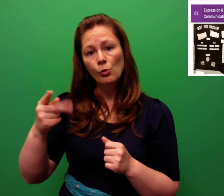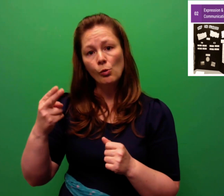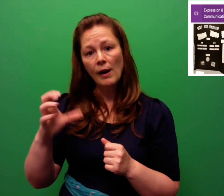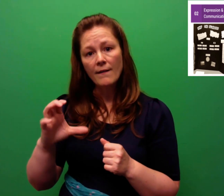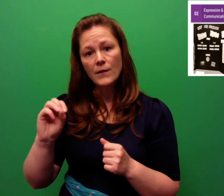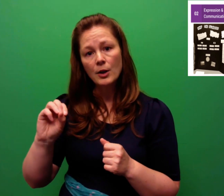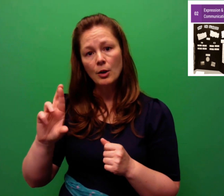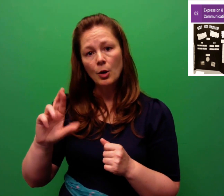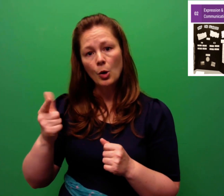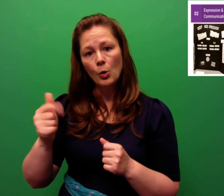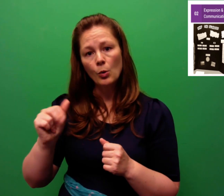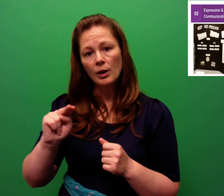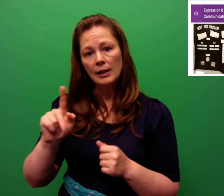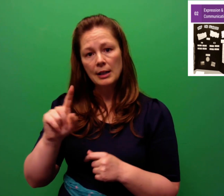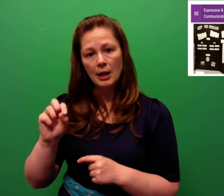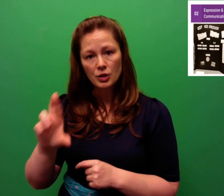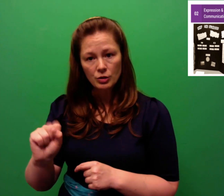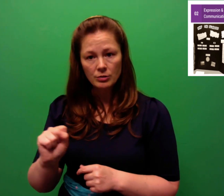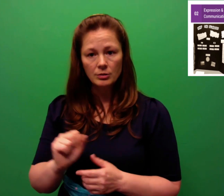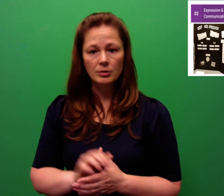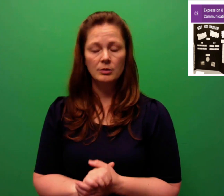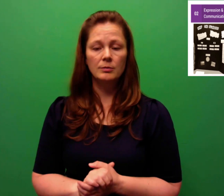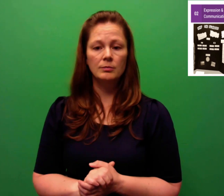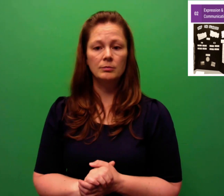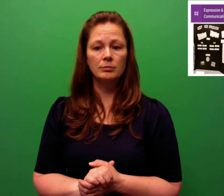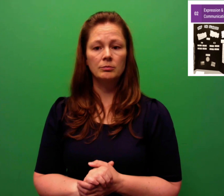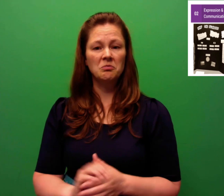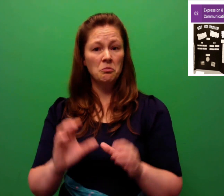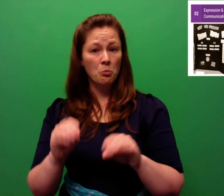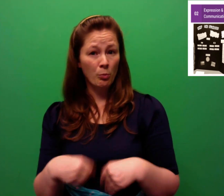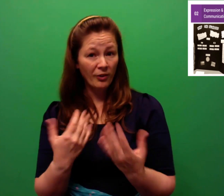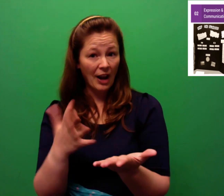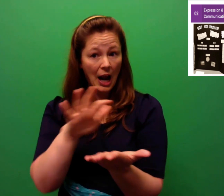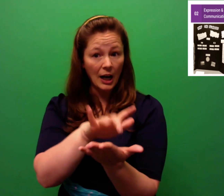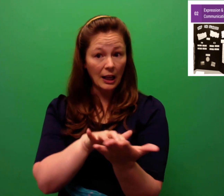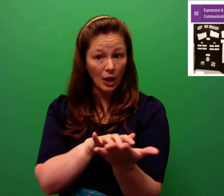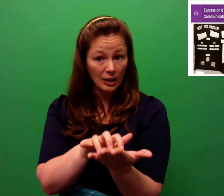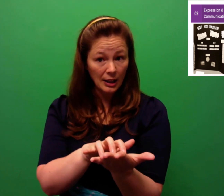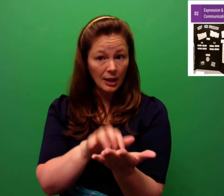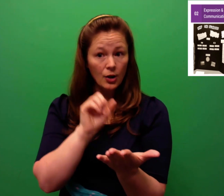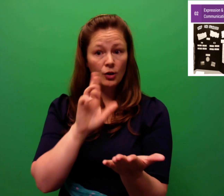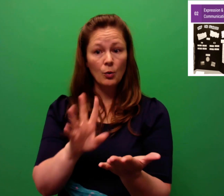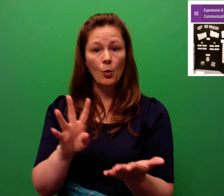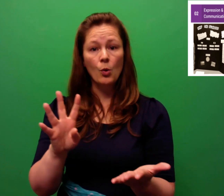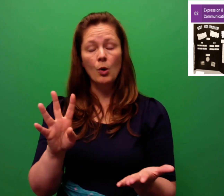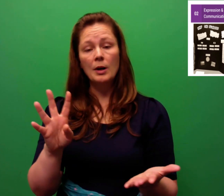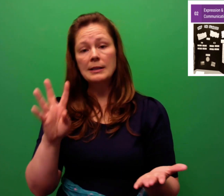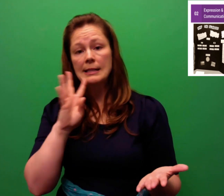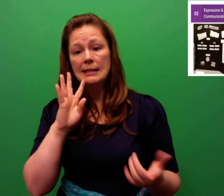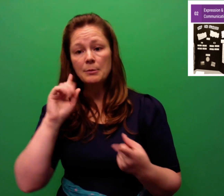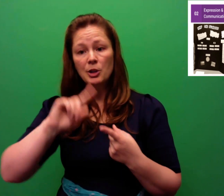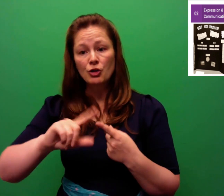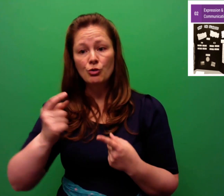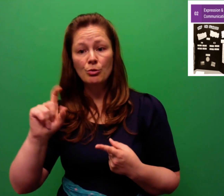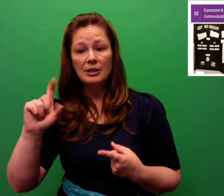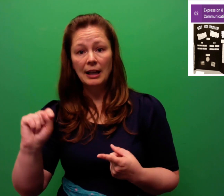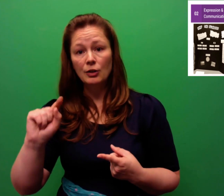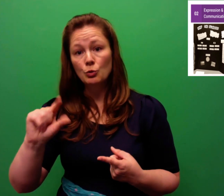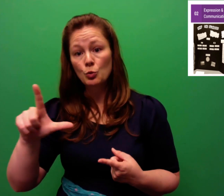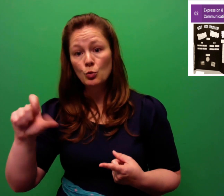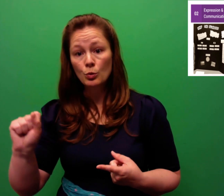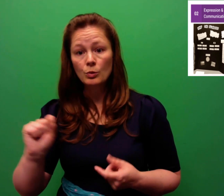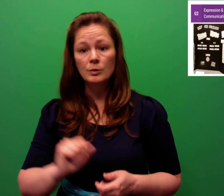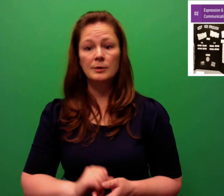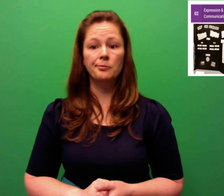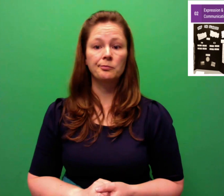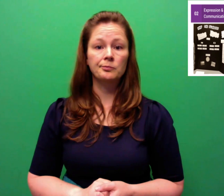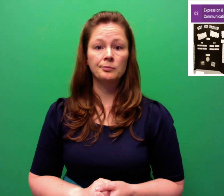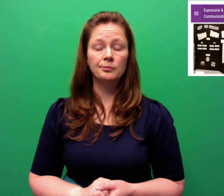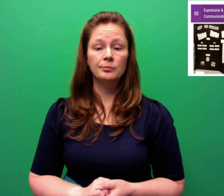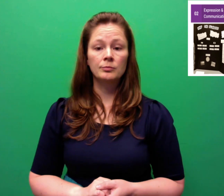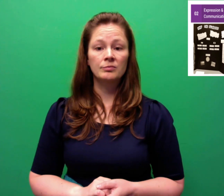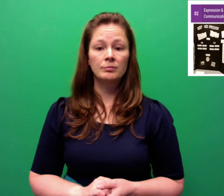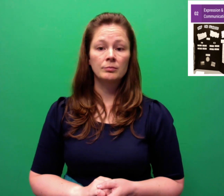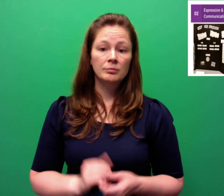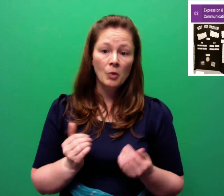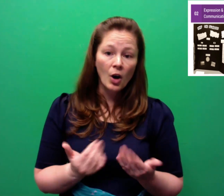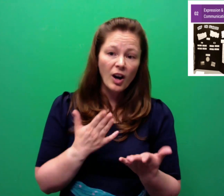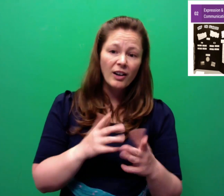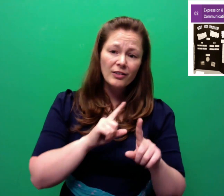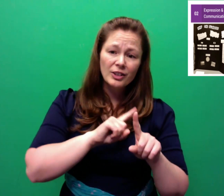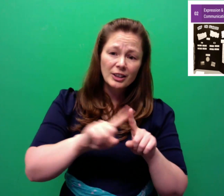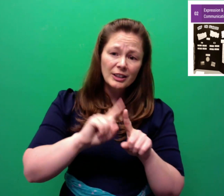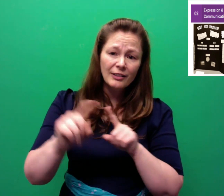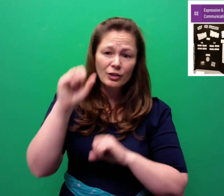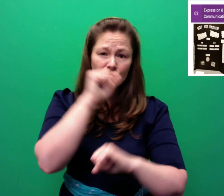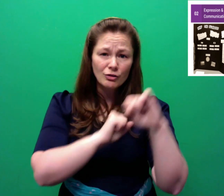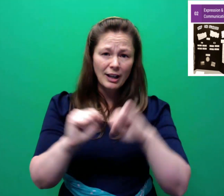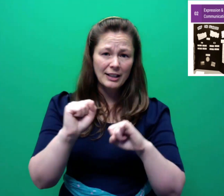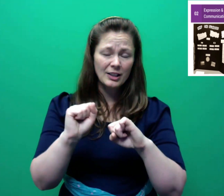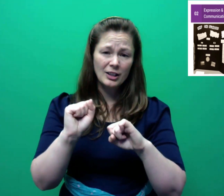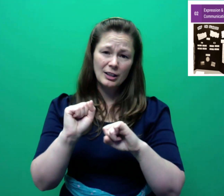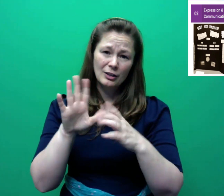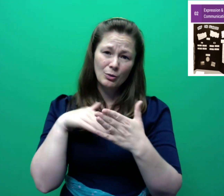graphic organizers, providing calculators or speech to text tools, offering